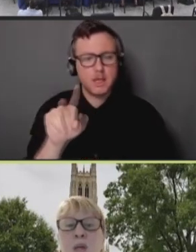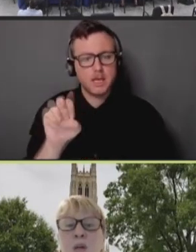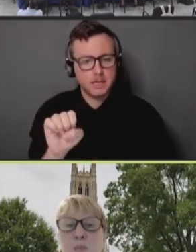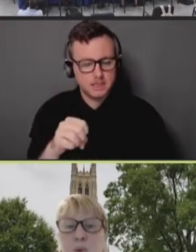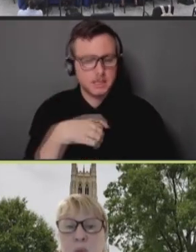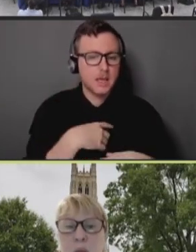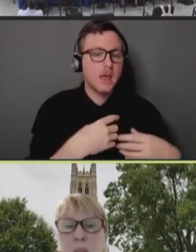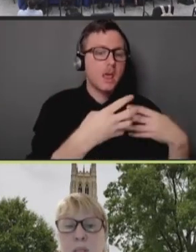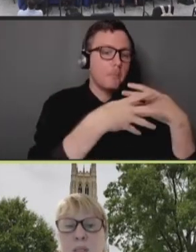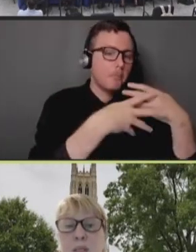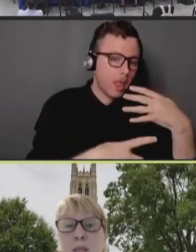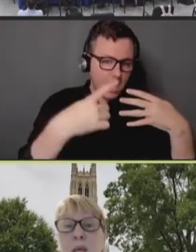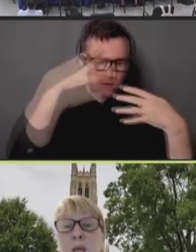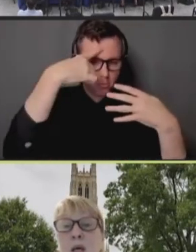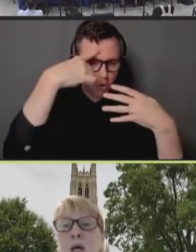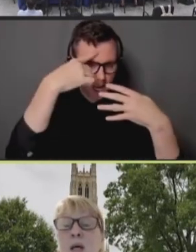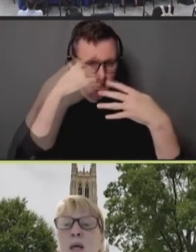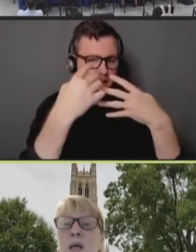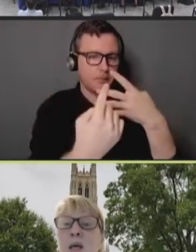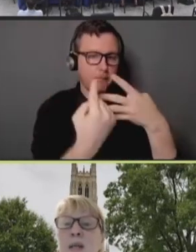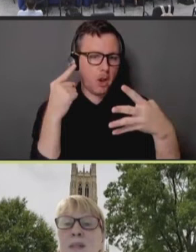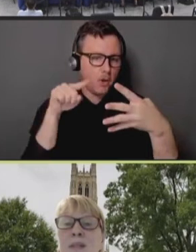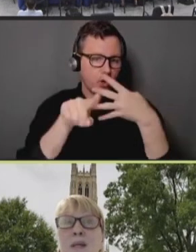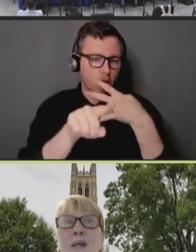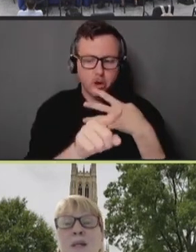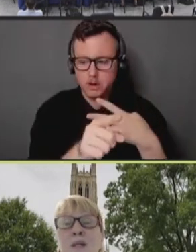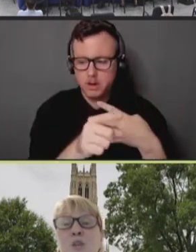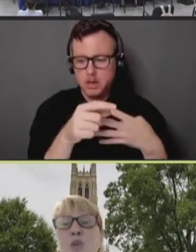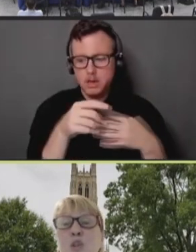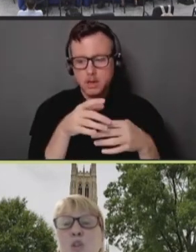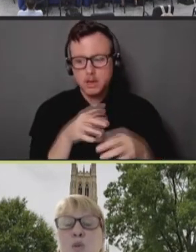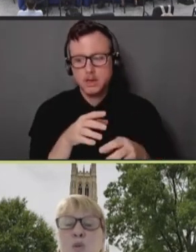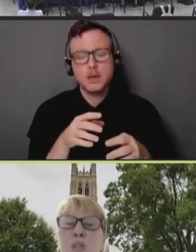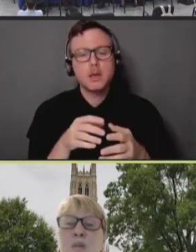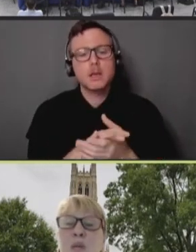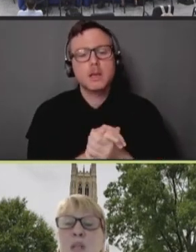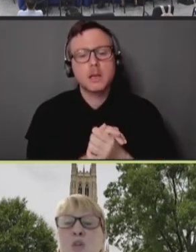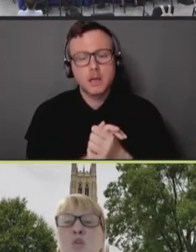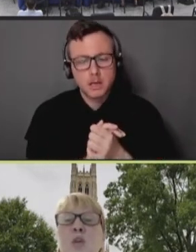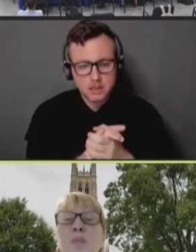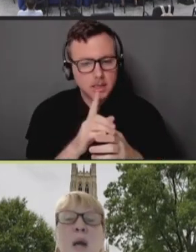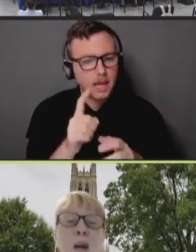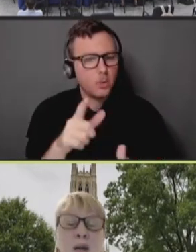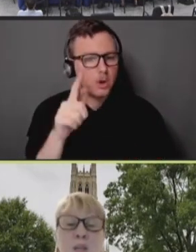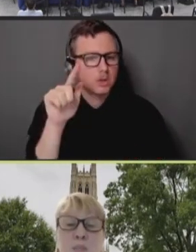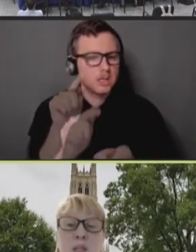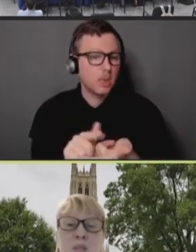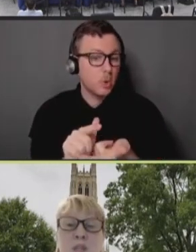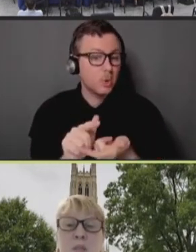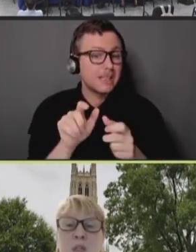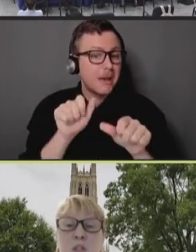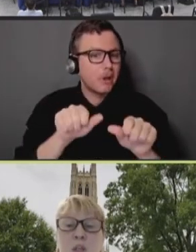permeability and to reduce ability to repair respective damage.